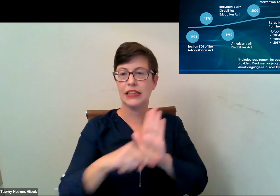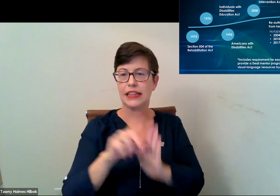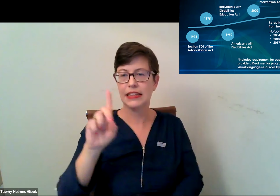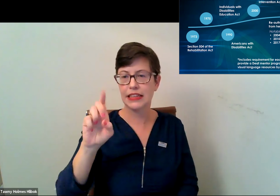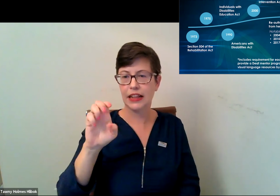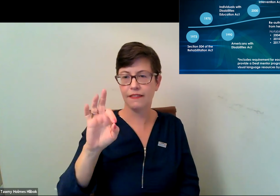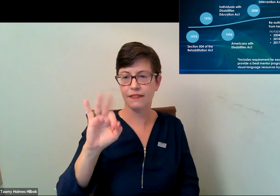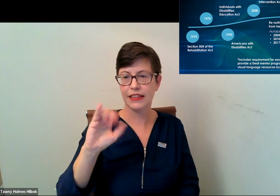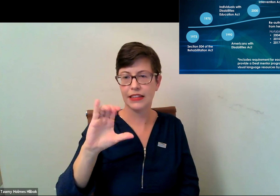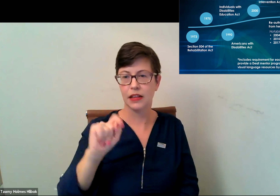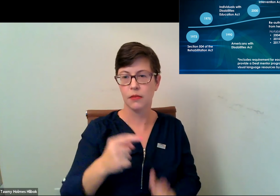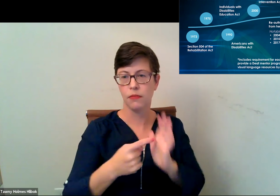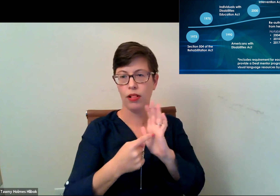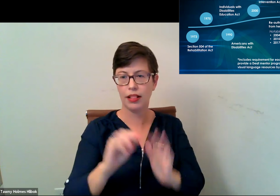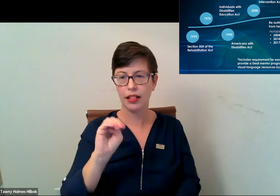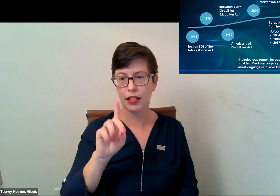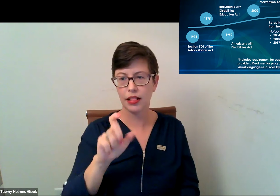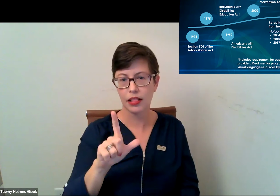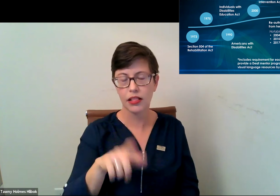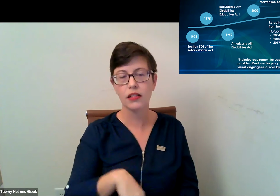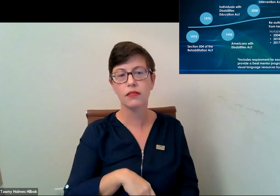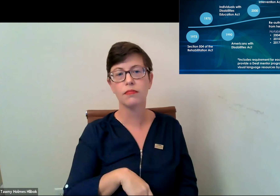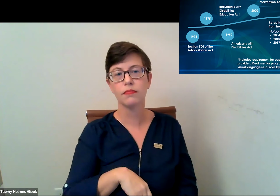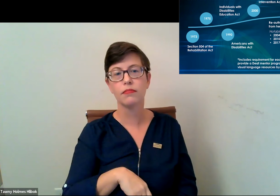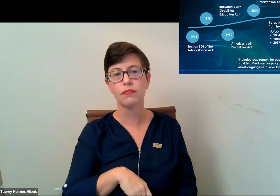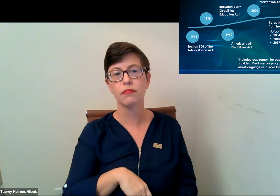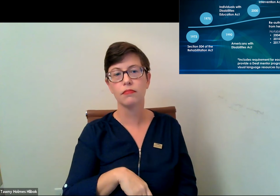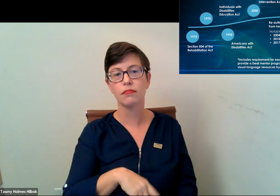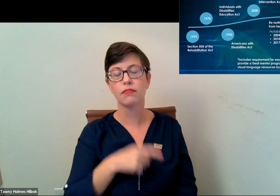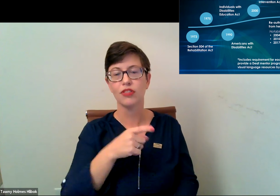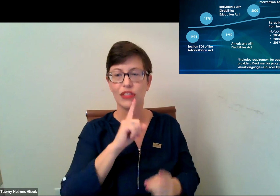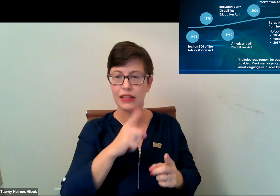When passed it emphasize the deficiency model.